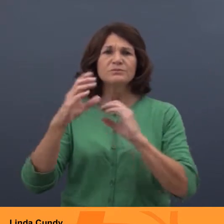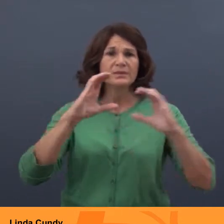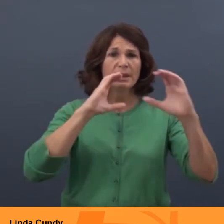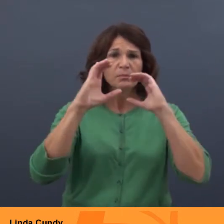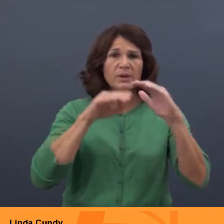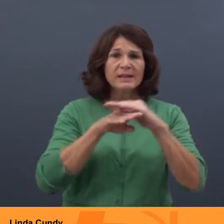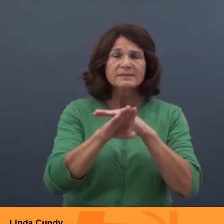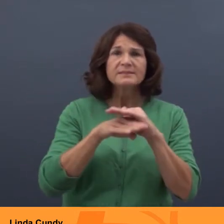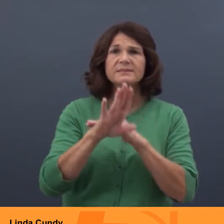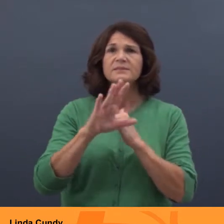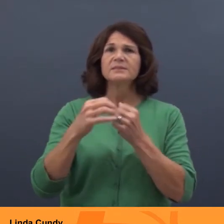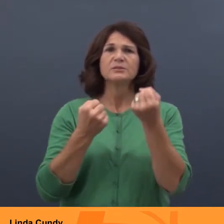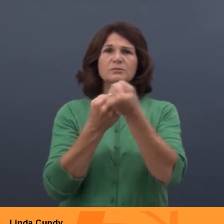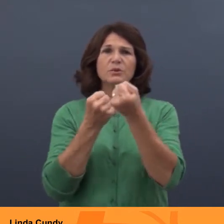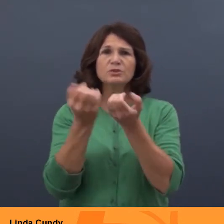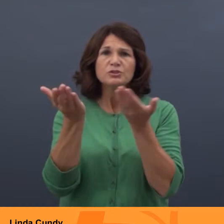needed in the classroom?